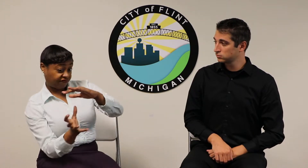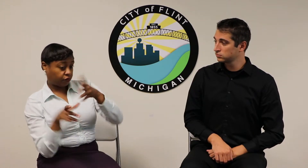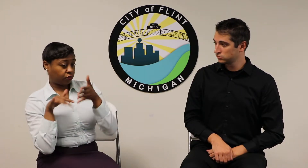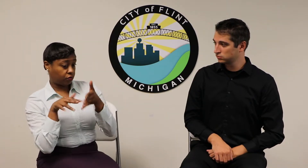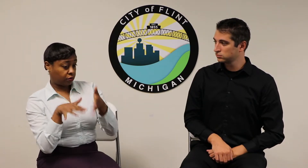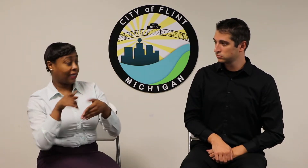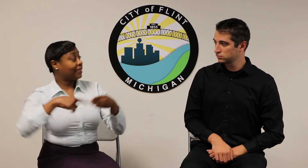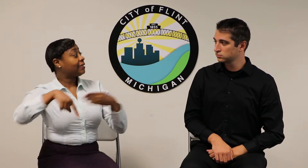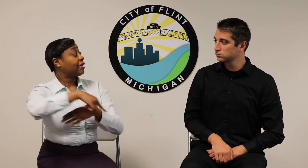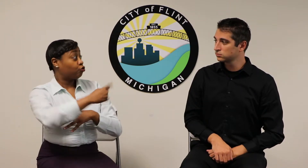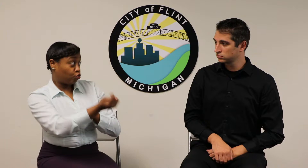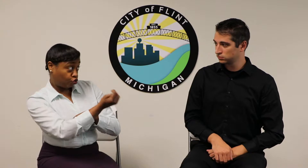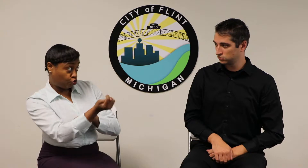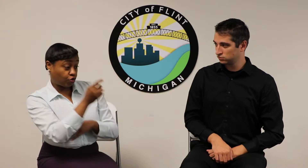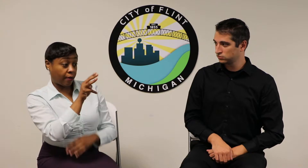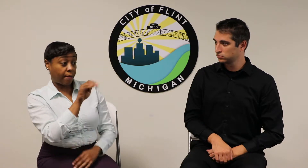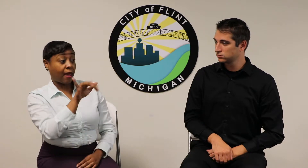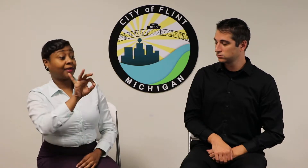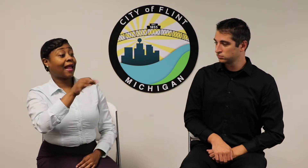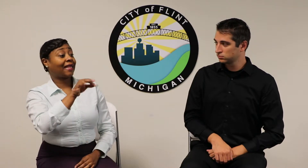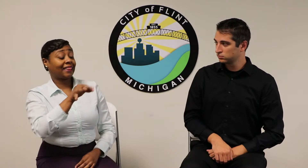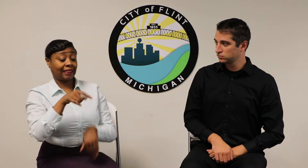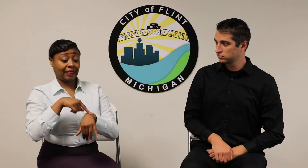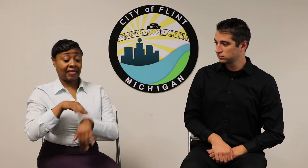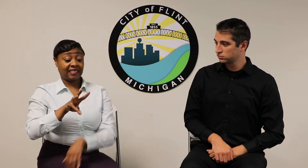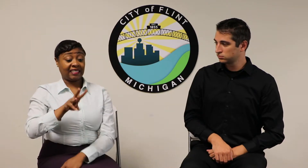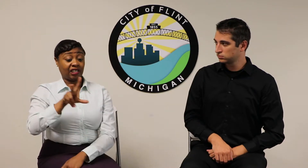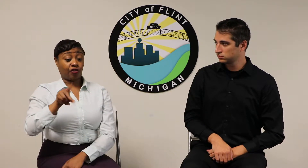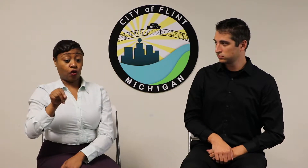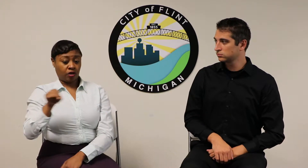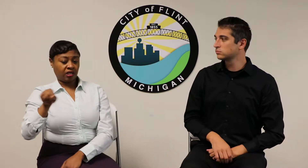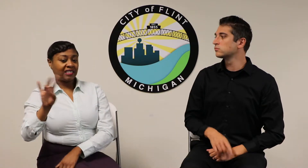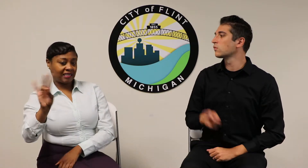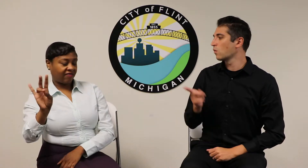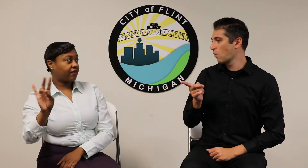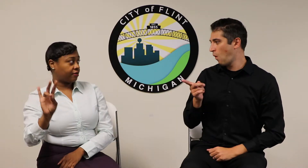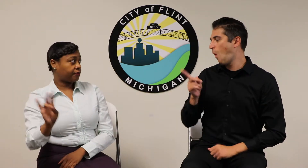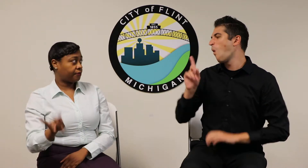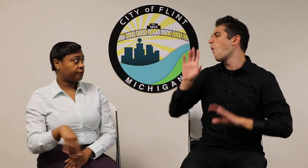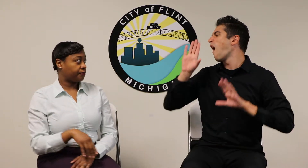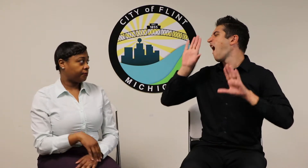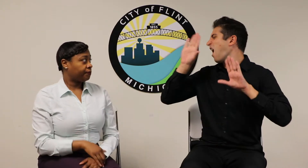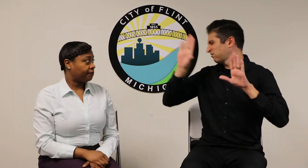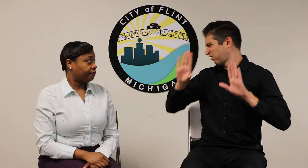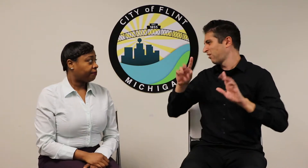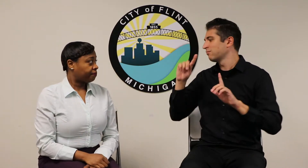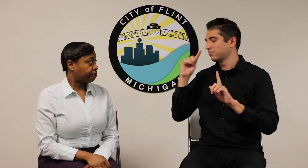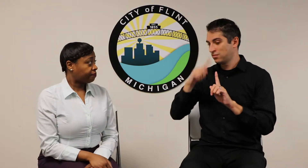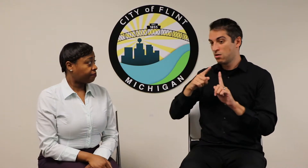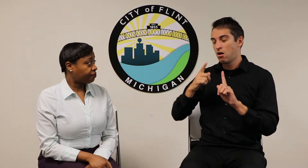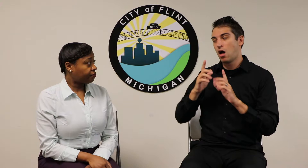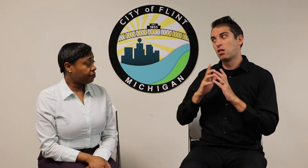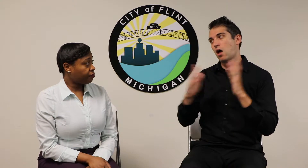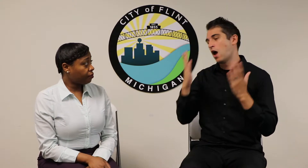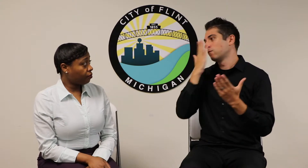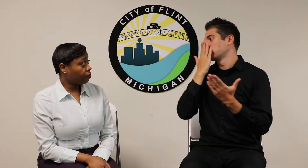9th and they will be here from 6:30 to 7 o'clock p.m. I think that's excellent